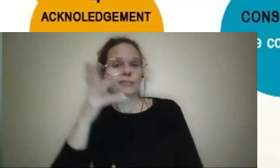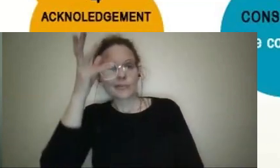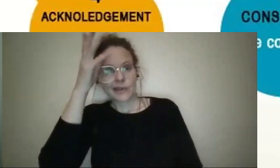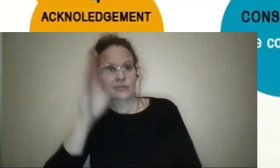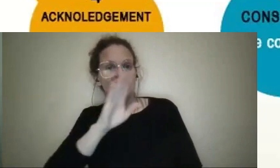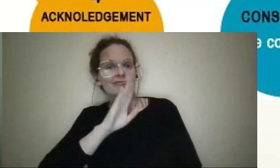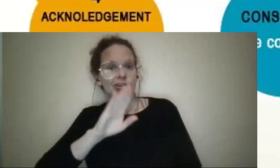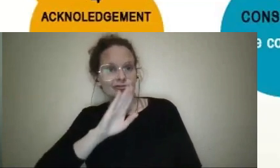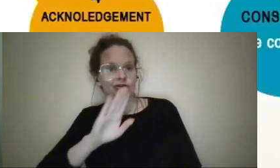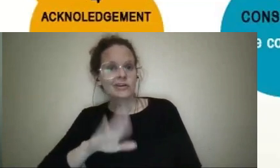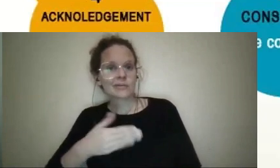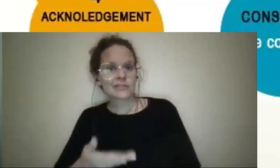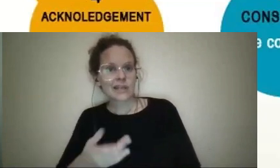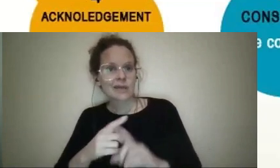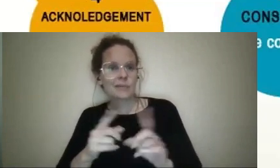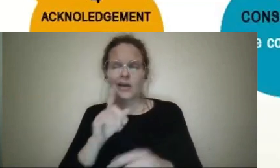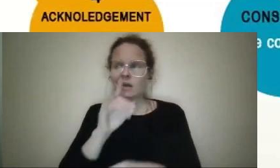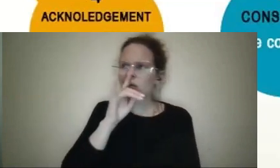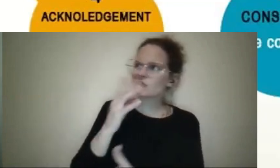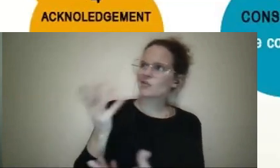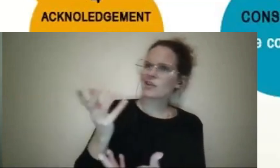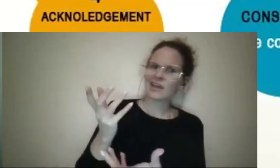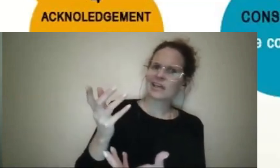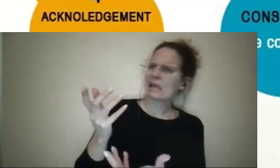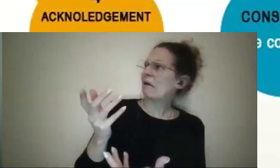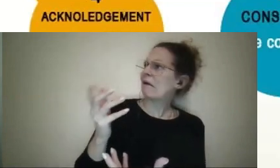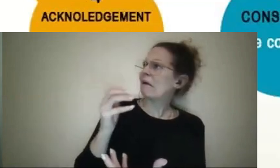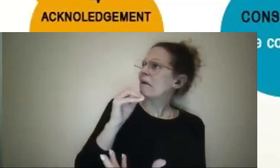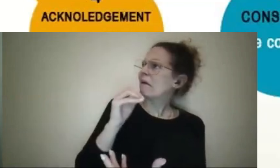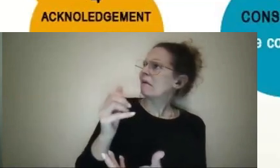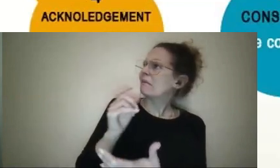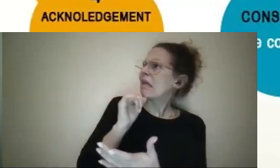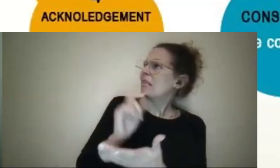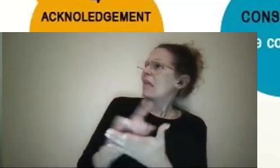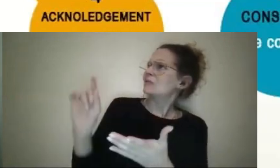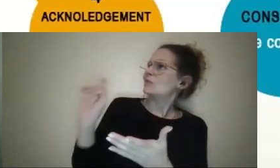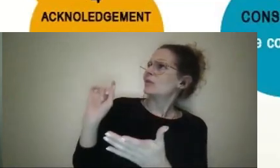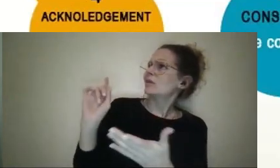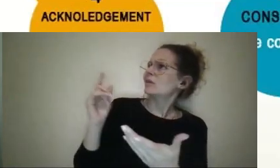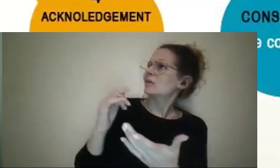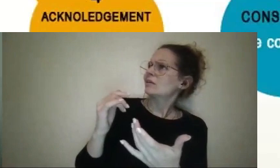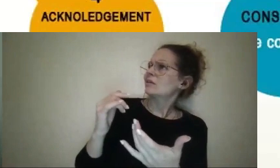but the kid is like "well, you didn't have that last week." Be consistent.